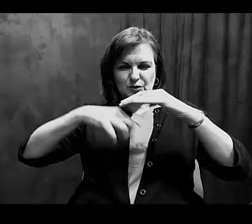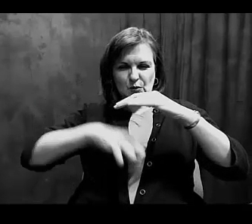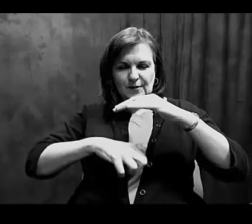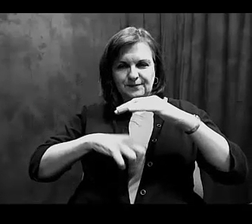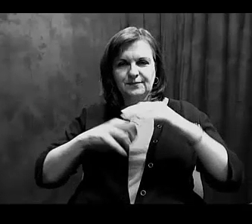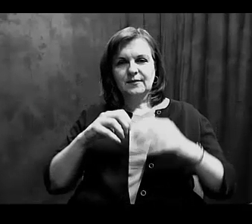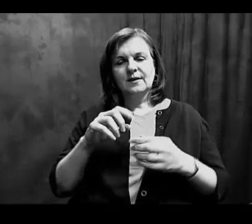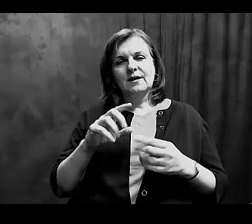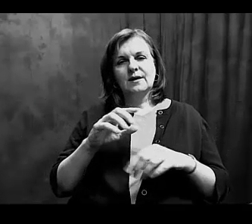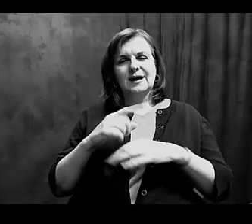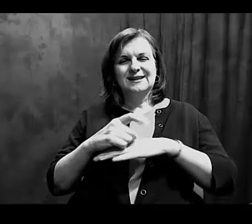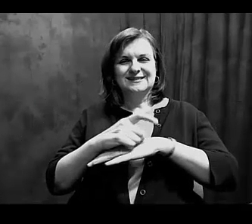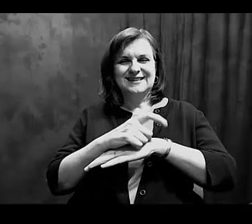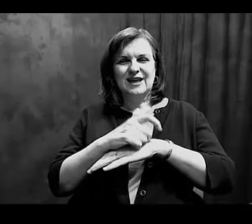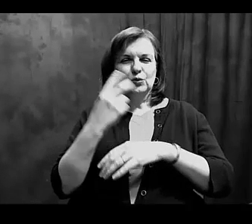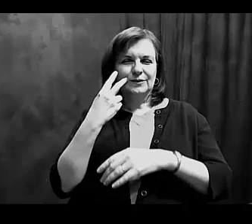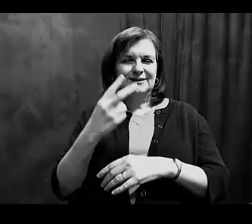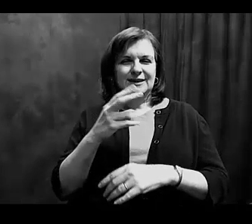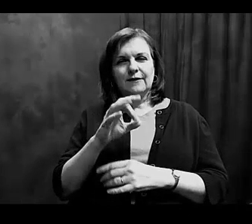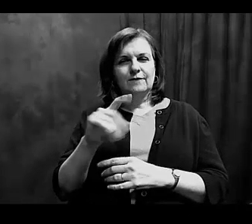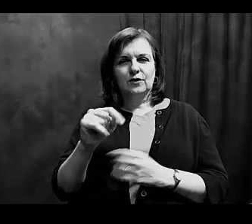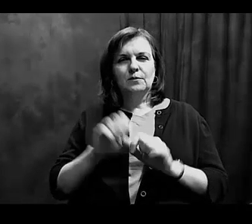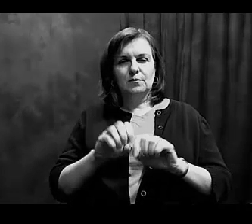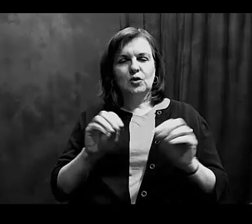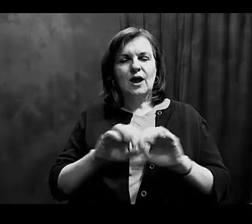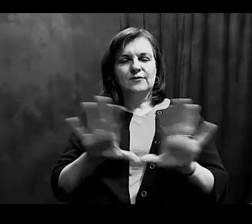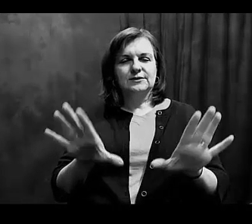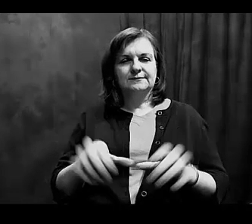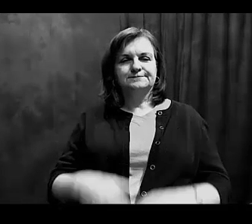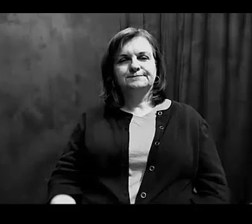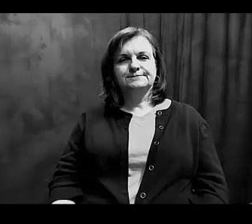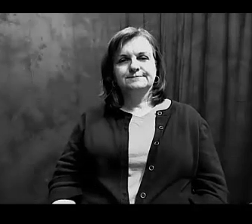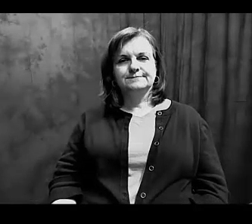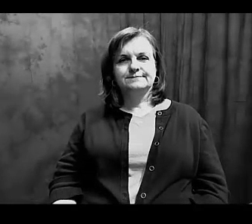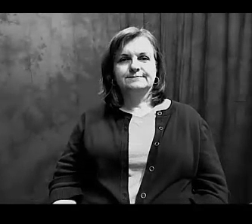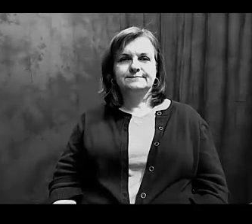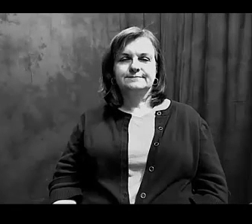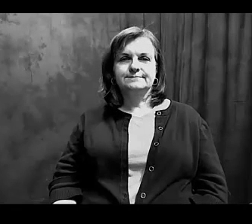muscular foot on the snail is much more obvious for us